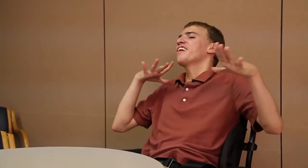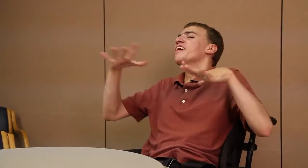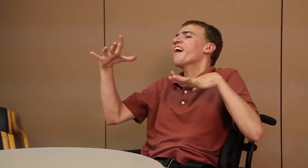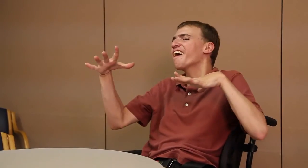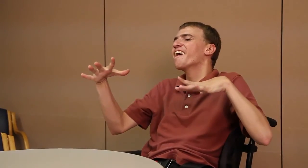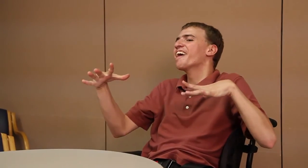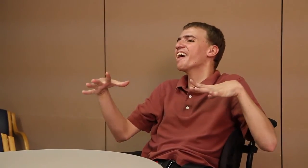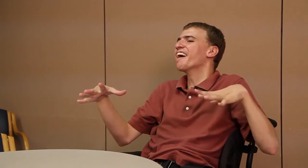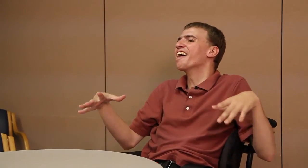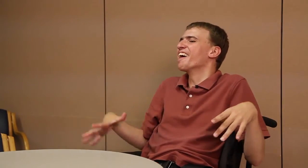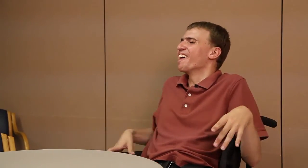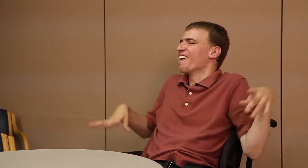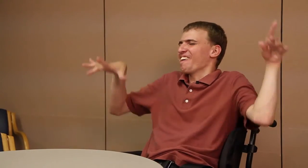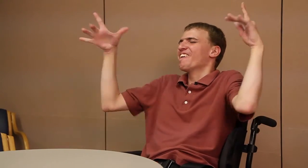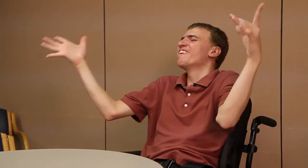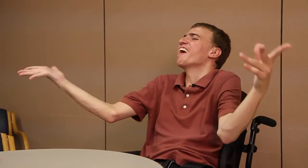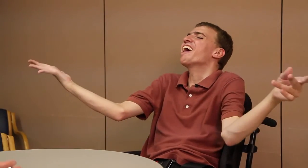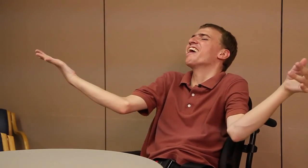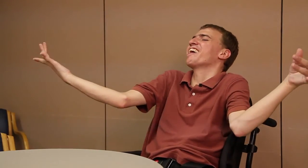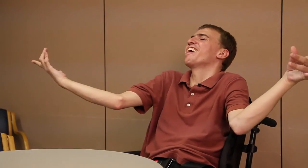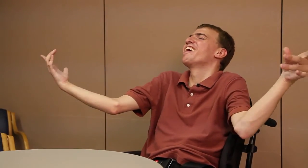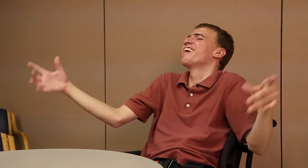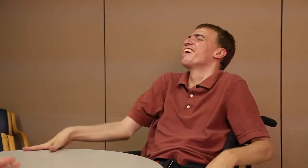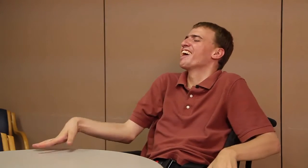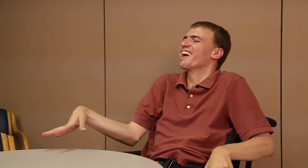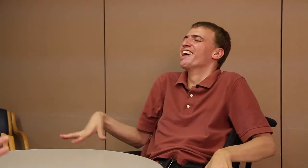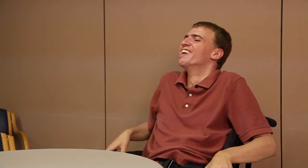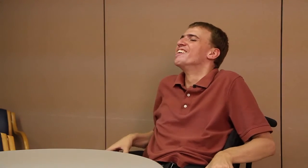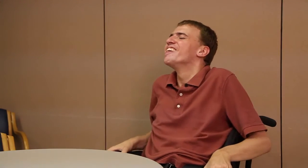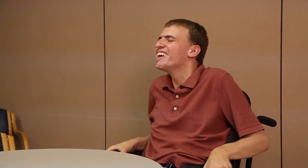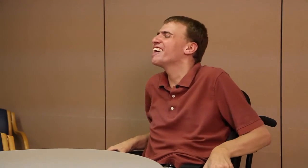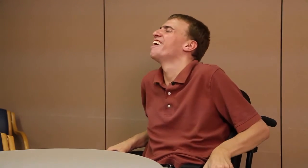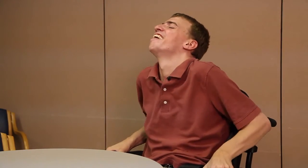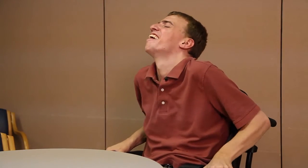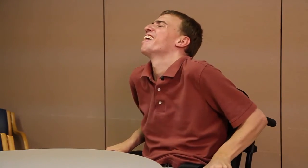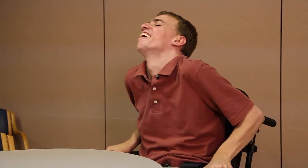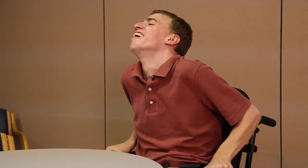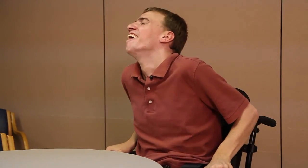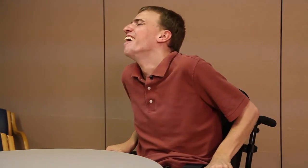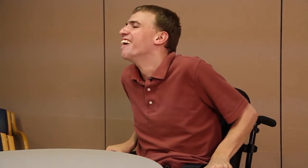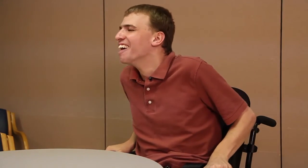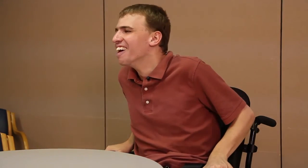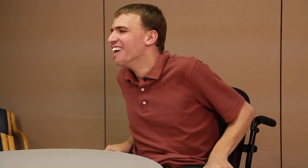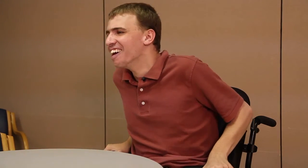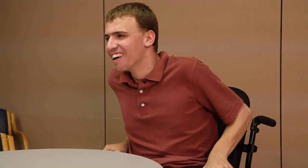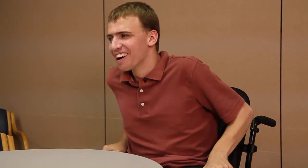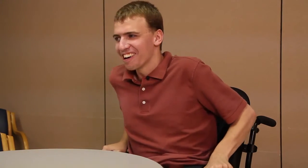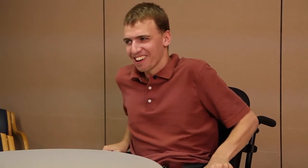Ya! Karate. Oh, karate! That does keep you active.